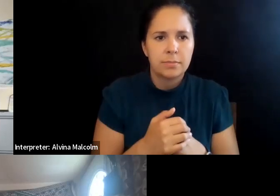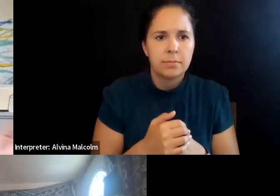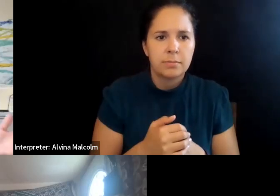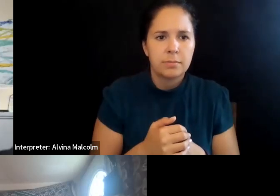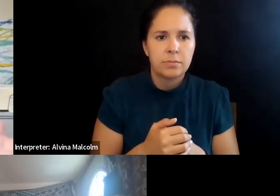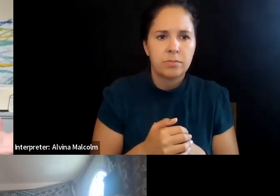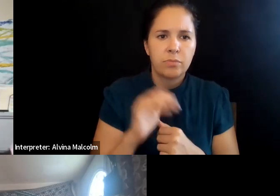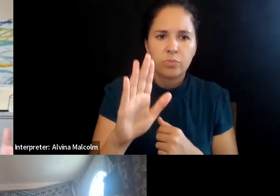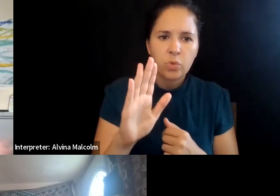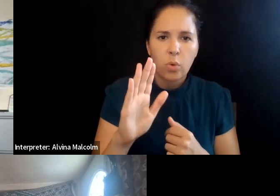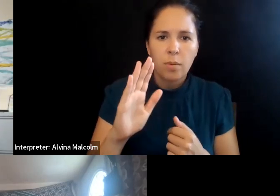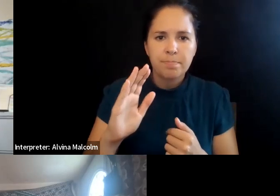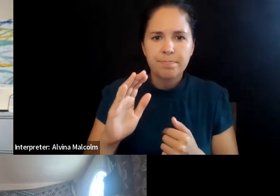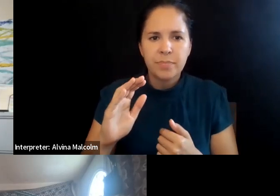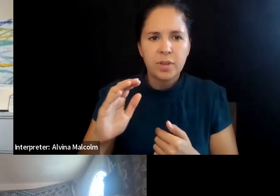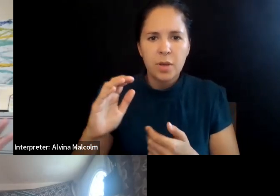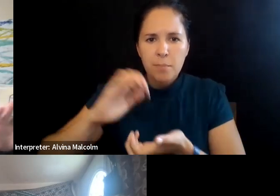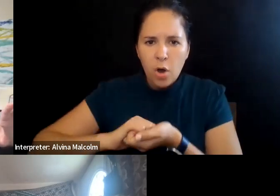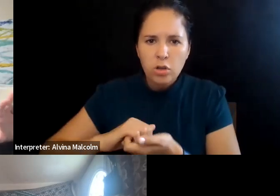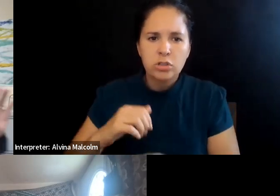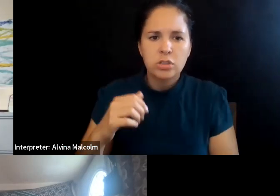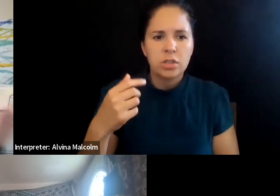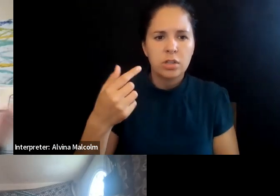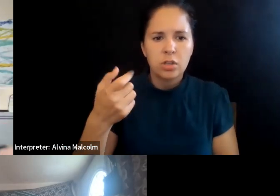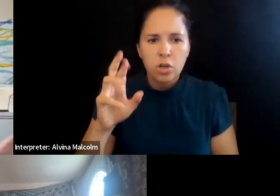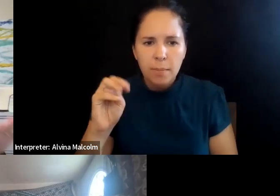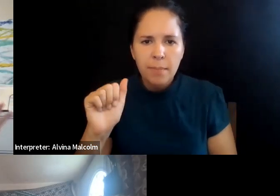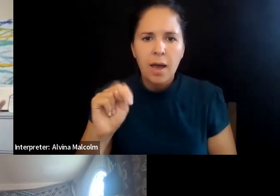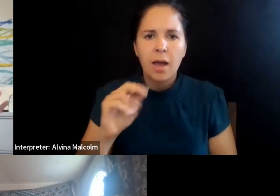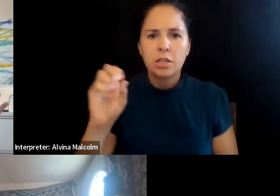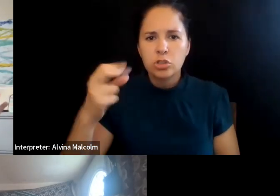would tell you, not part of the problem. Strategically place yourself